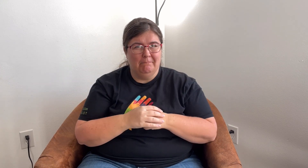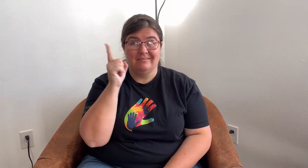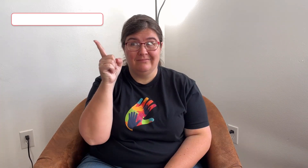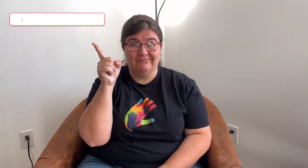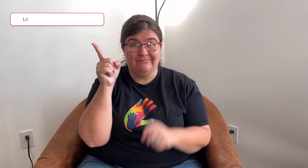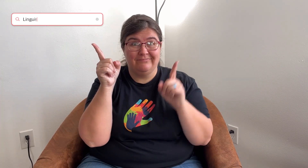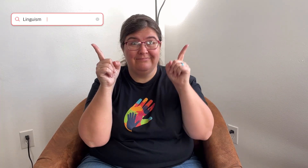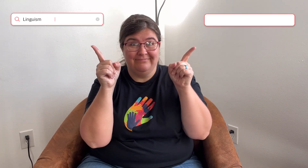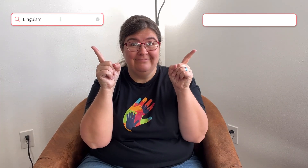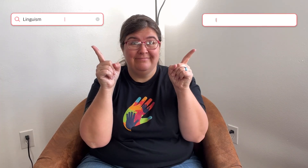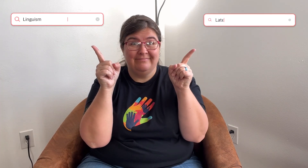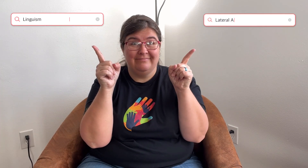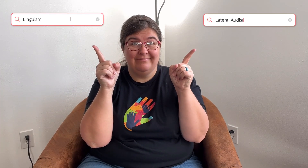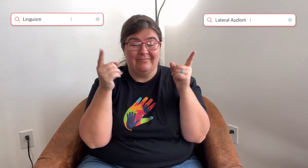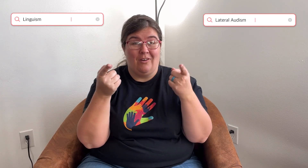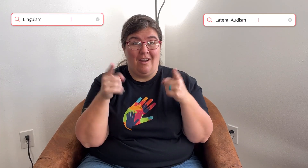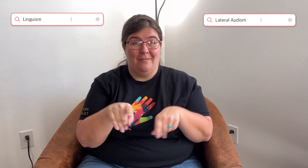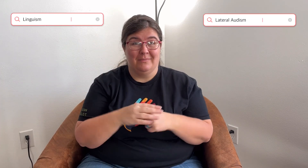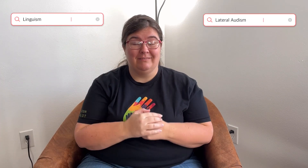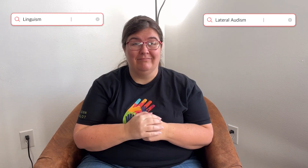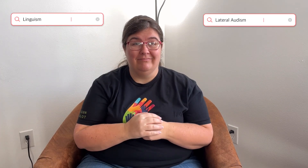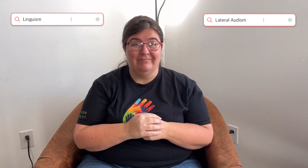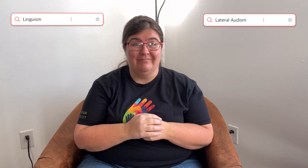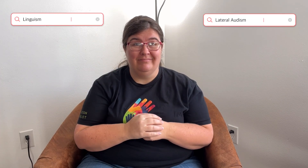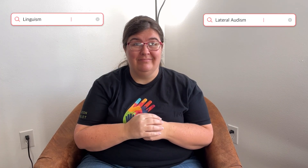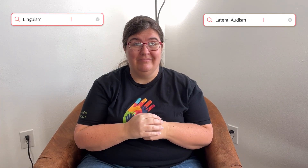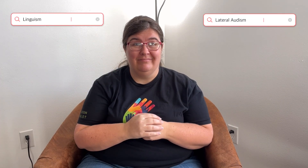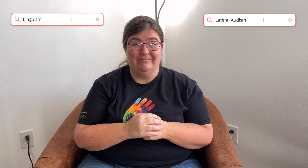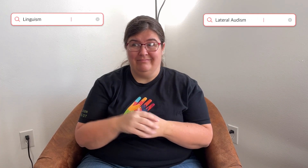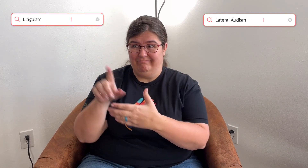Specifically, linguism and lateral audism are happening.